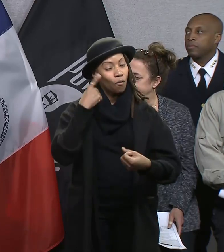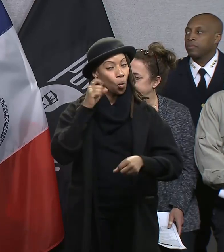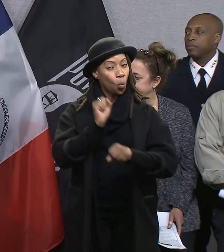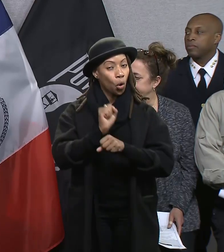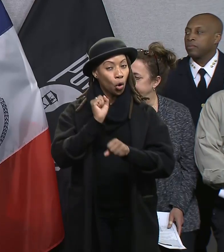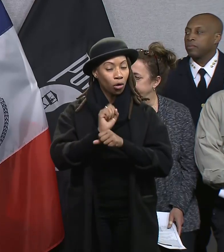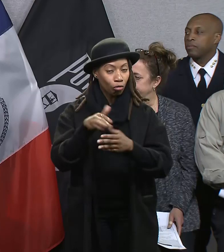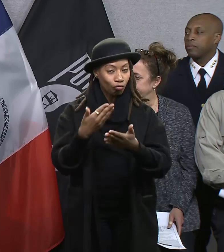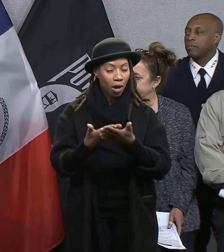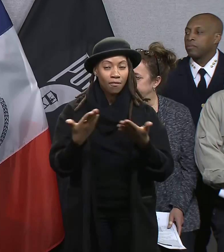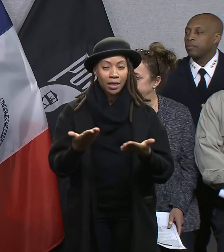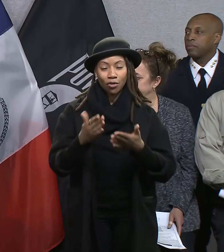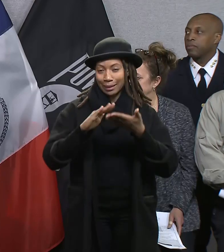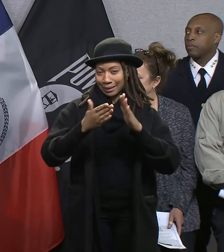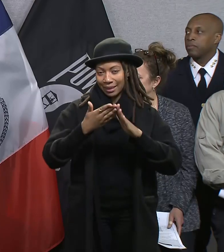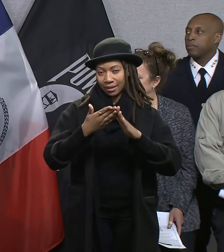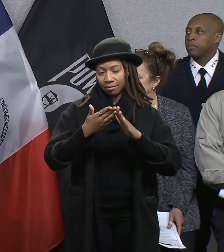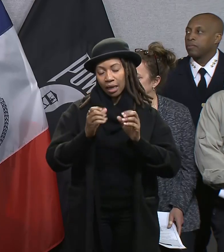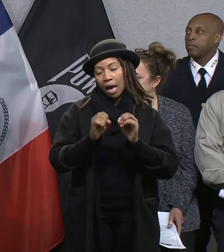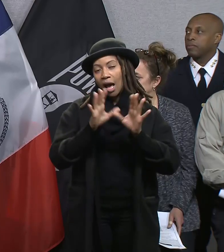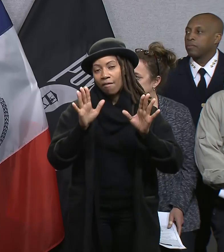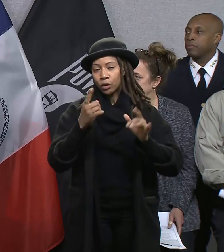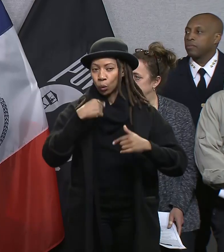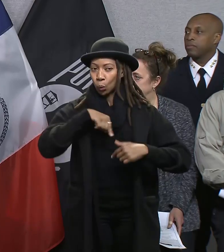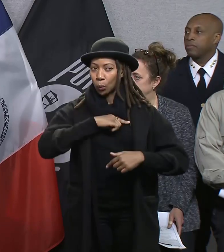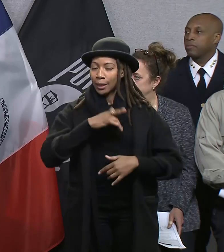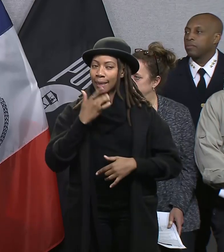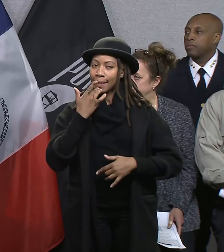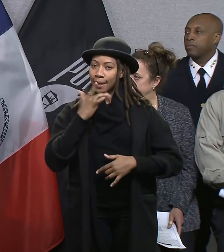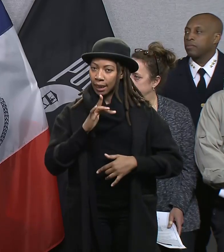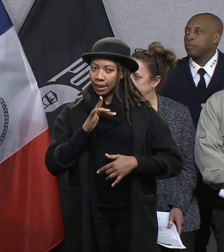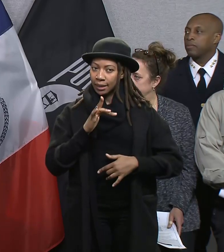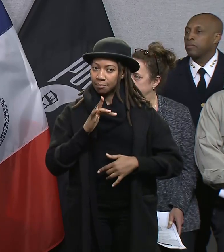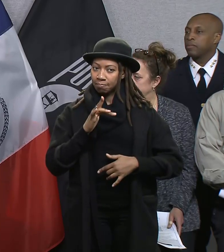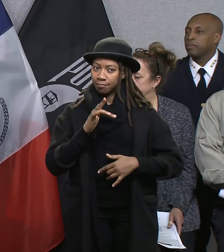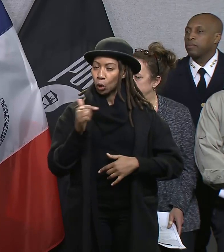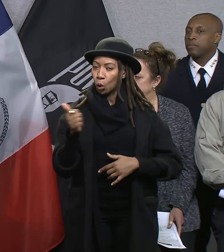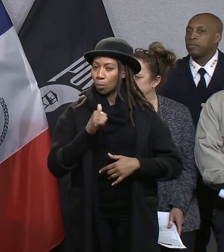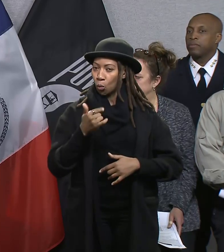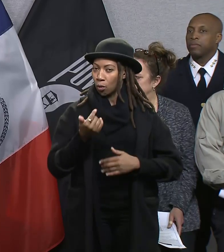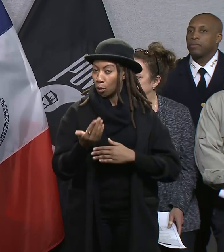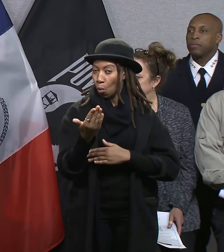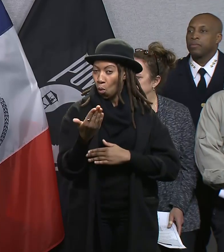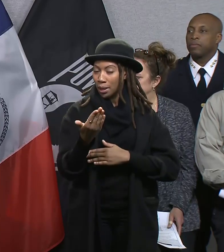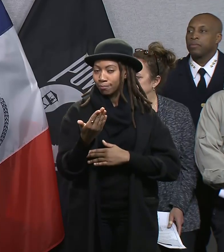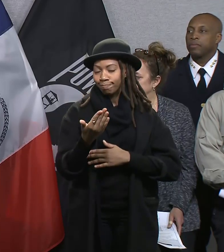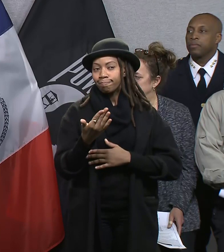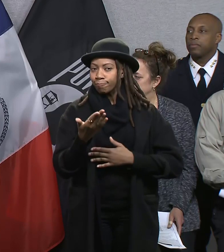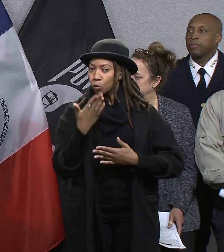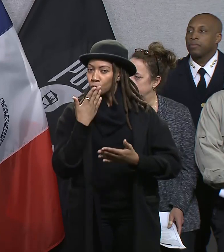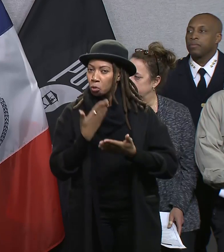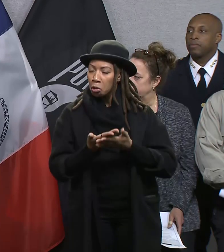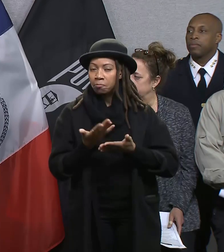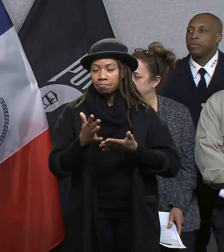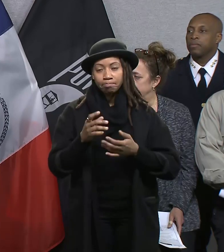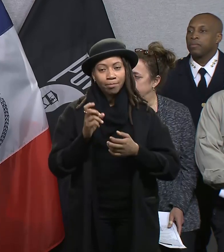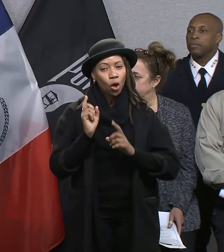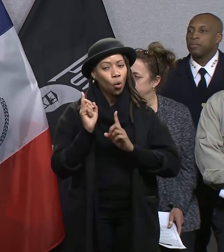LOT OF PLACES. IF YOU DROVE IN TO WORK THIS MORNING, DROVE INTO THE CITY FOR ANYTHING, WE ARE FORTUNATE